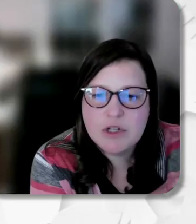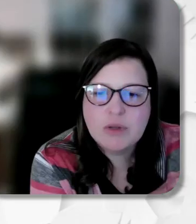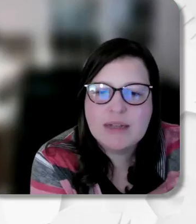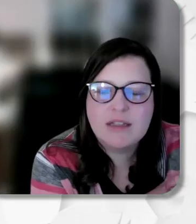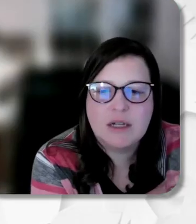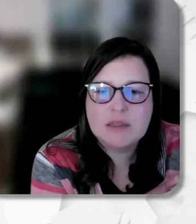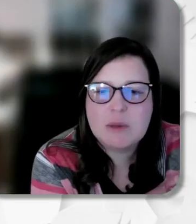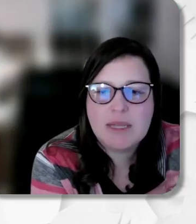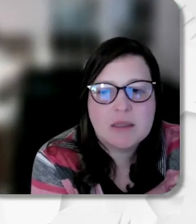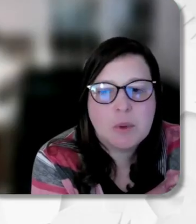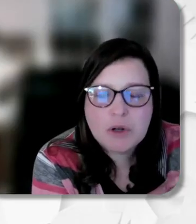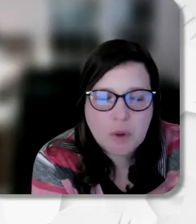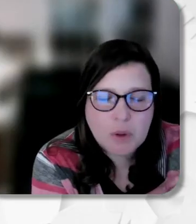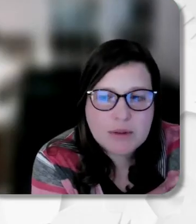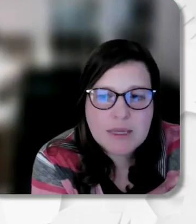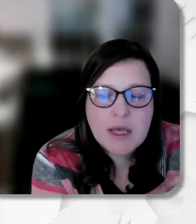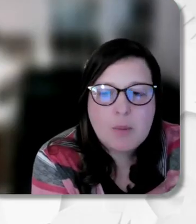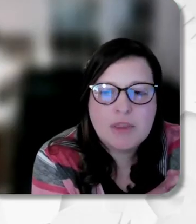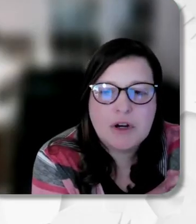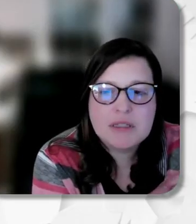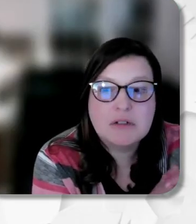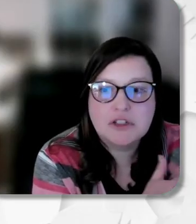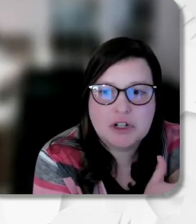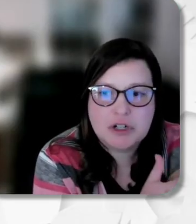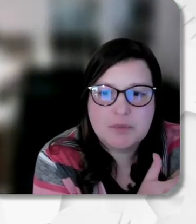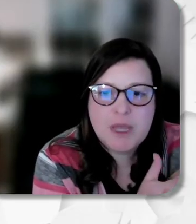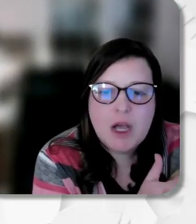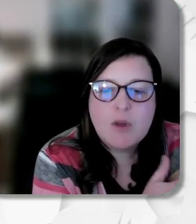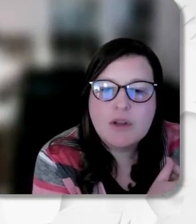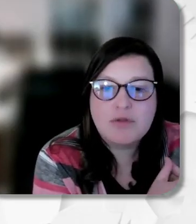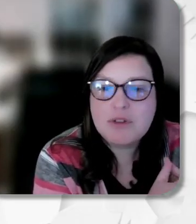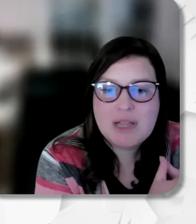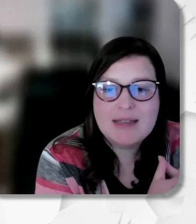We know that adults may play supportive roles but there is little structure. We know that free play